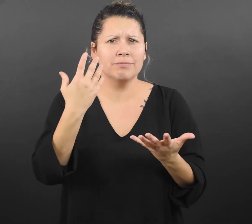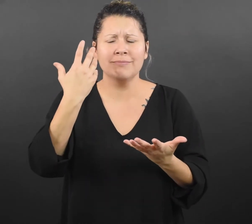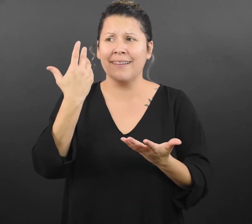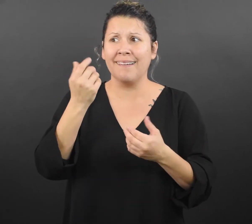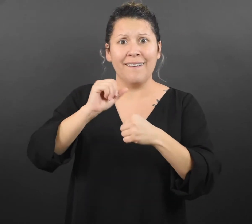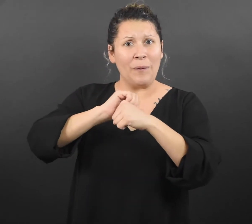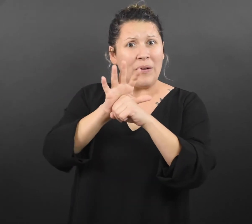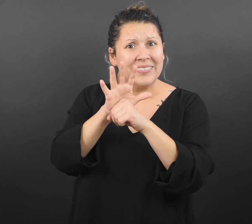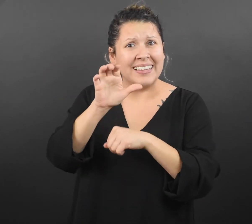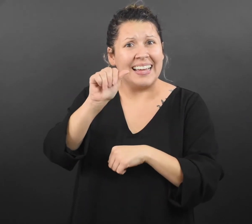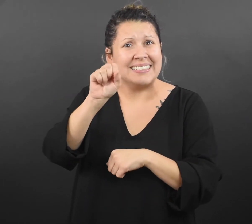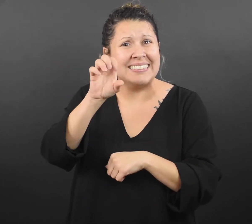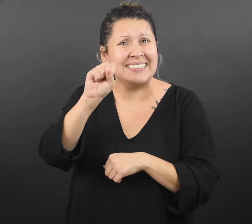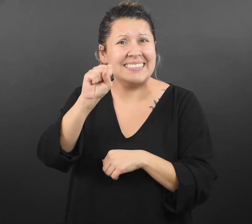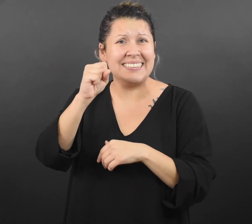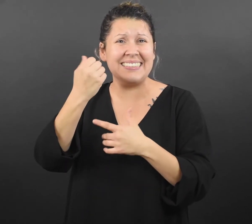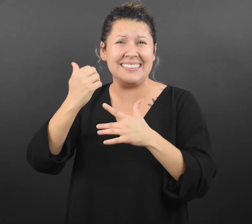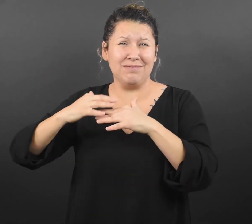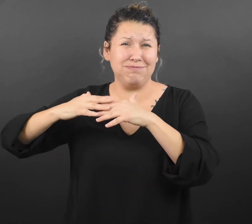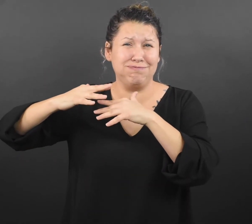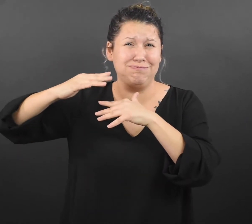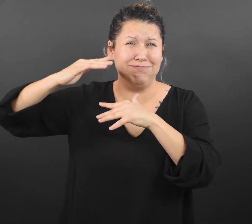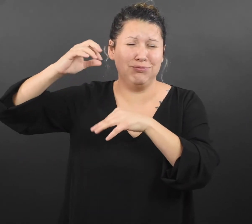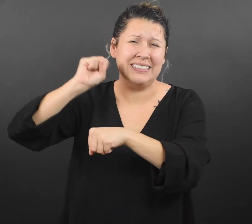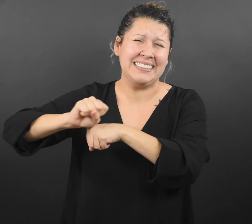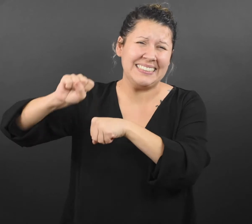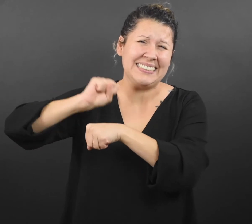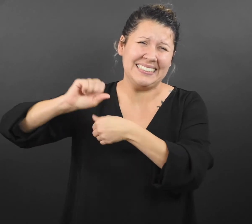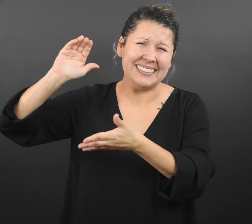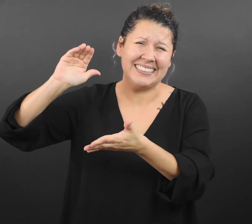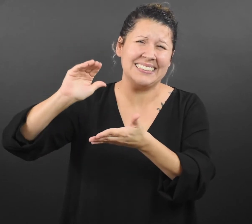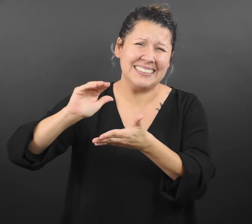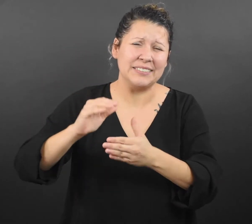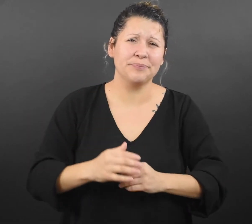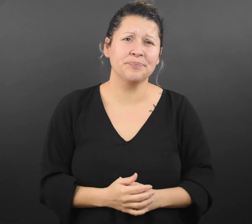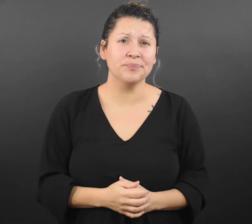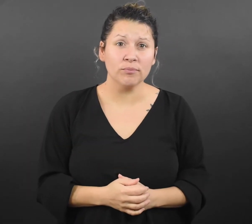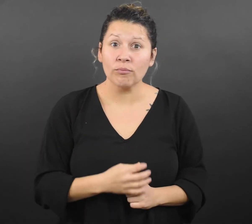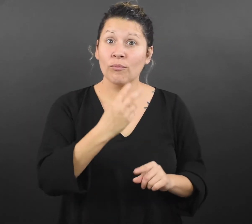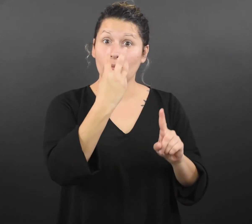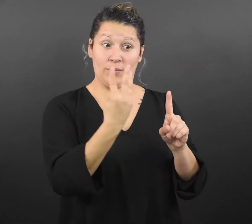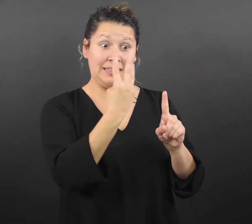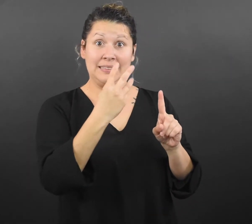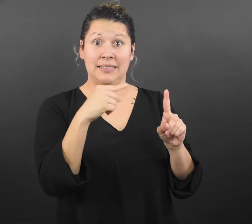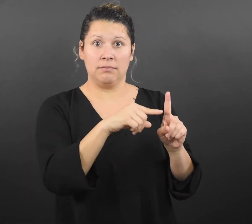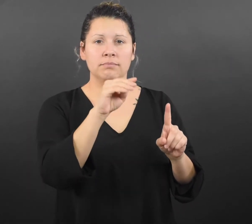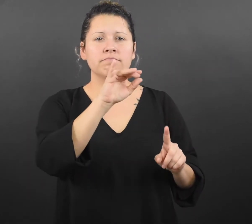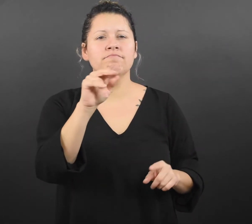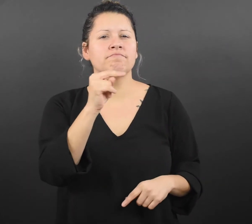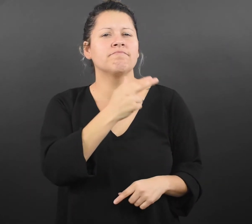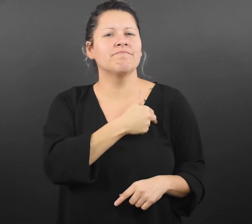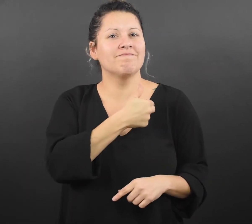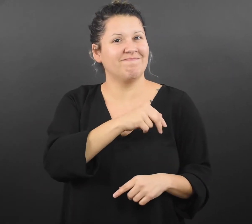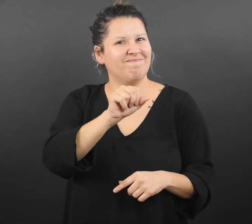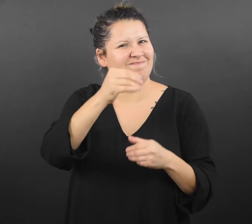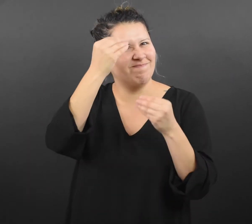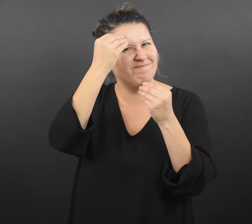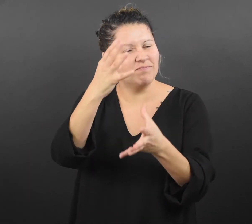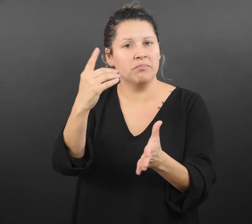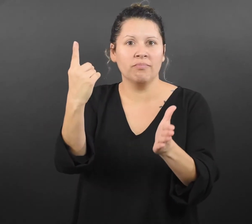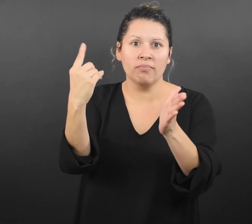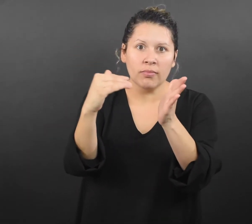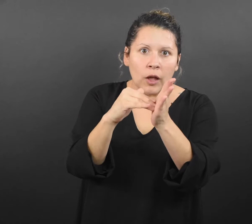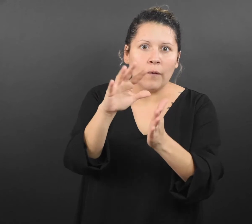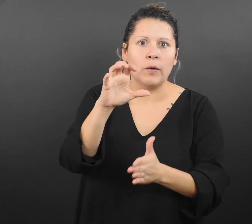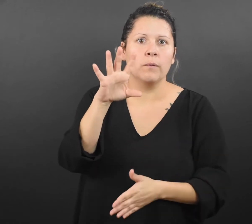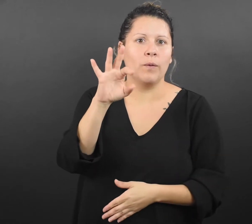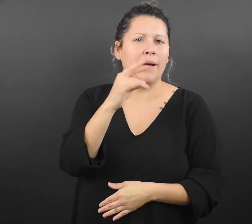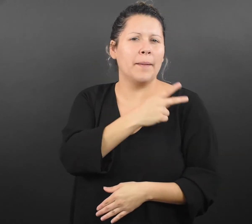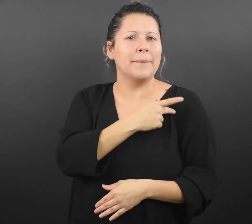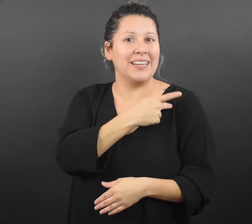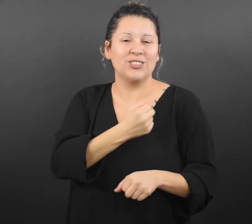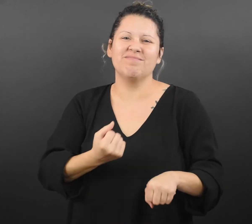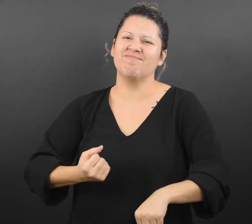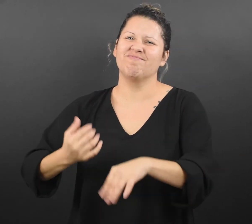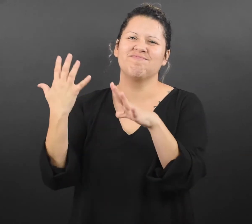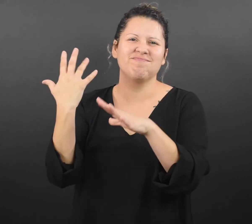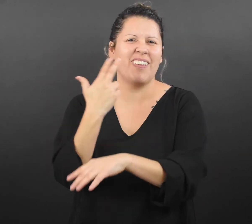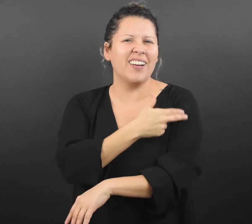COVID-19 caseloads. On Wednesday, Minnesota hospitals reported 1,549 patients hospitalized